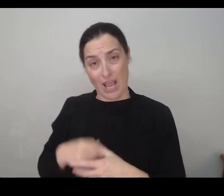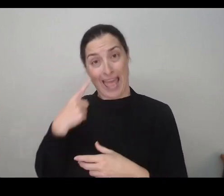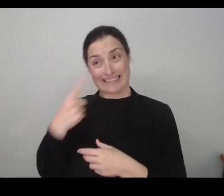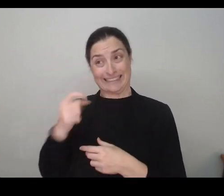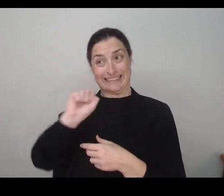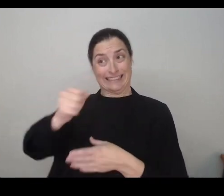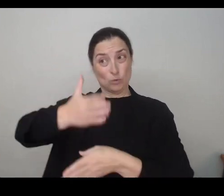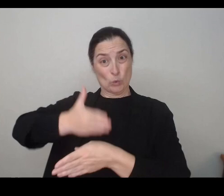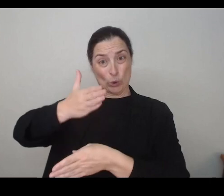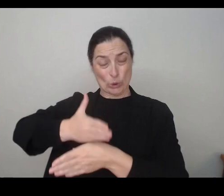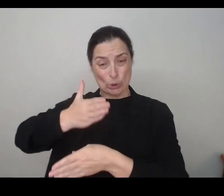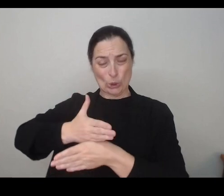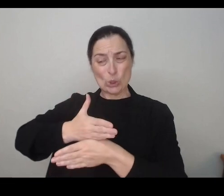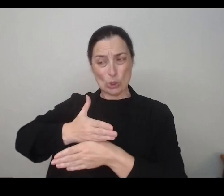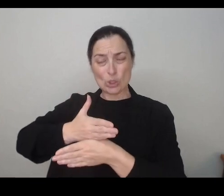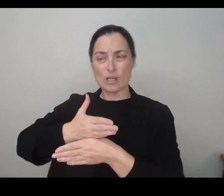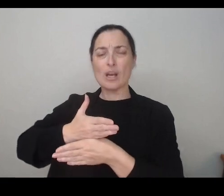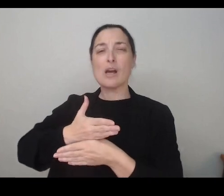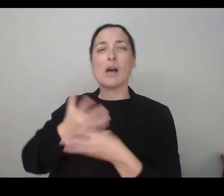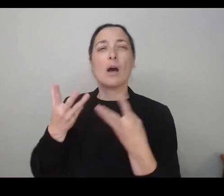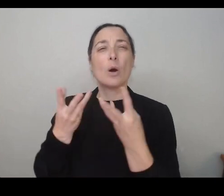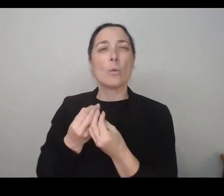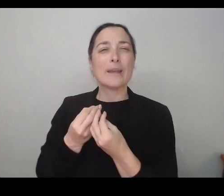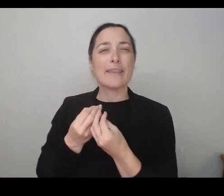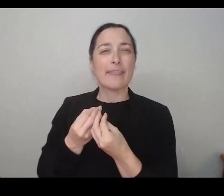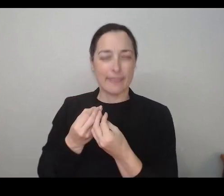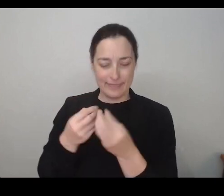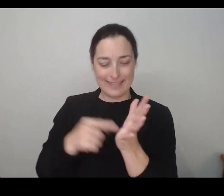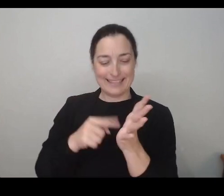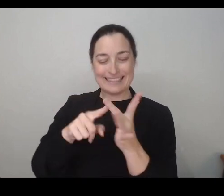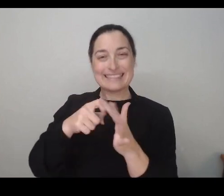and especially those with Tikis or sacred figure,